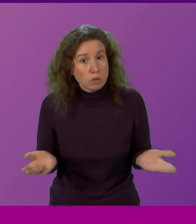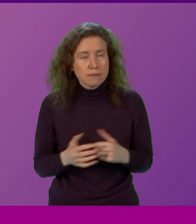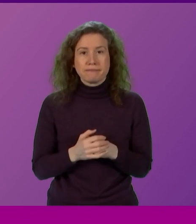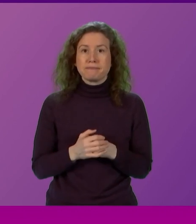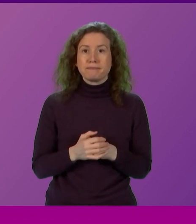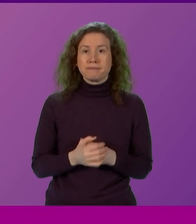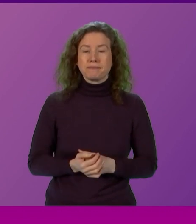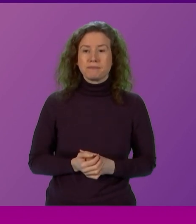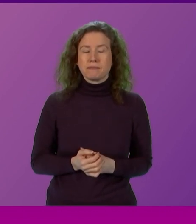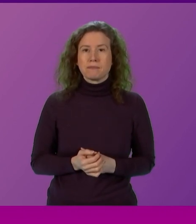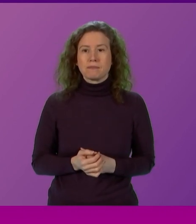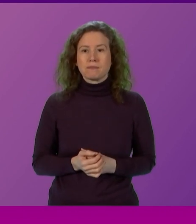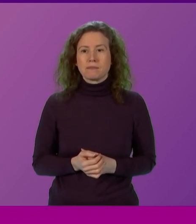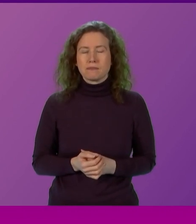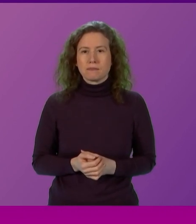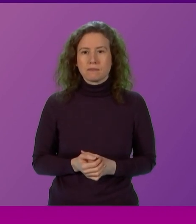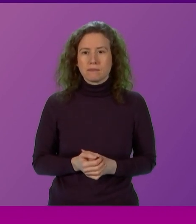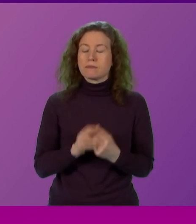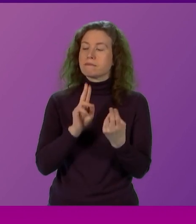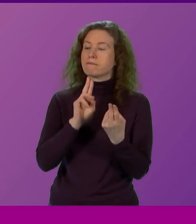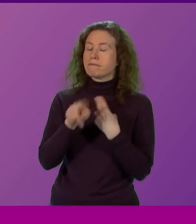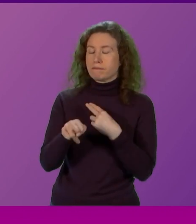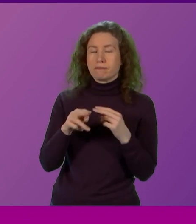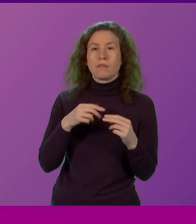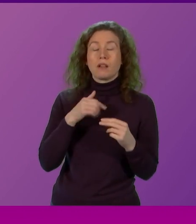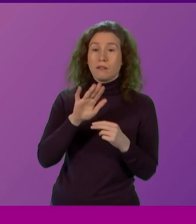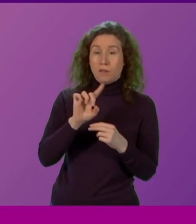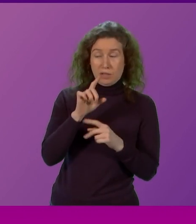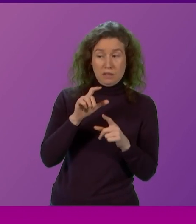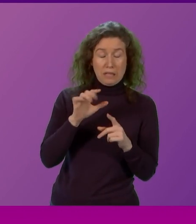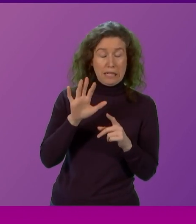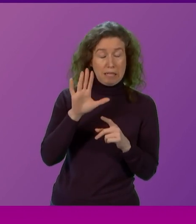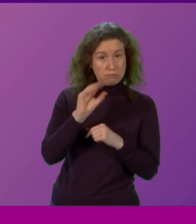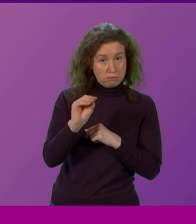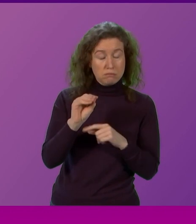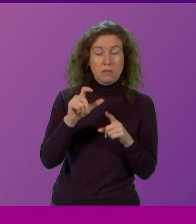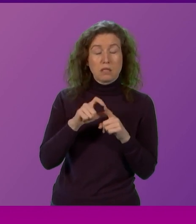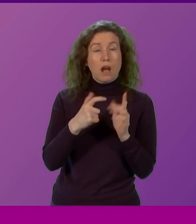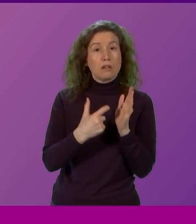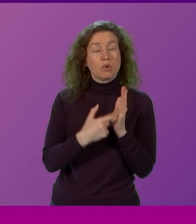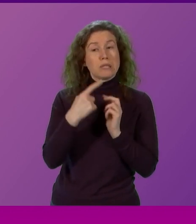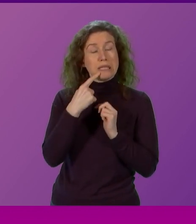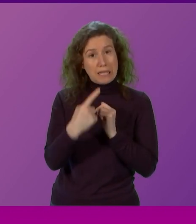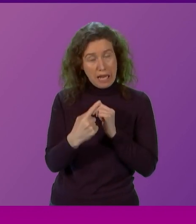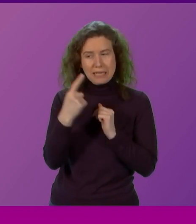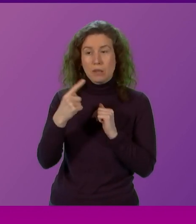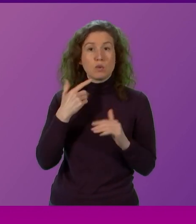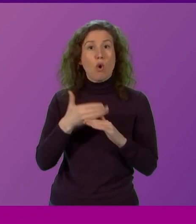First, Douglas Ross said that he was “on a roll”.